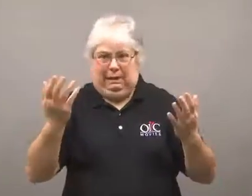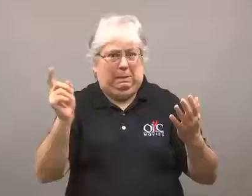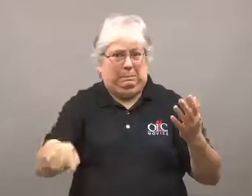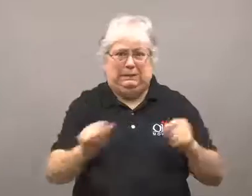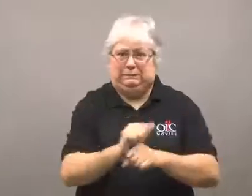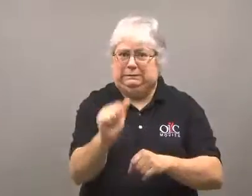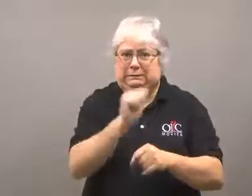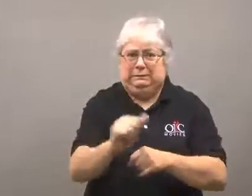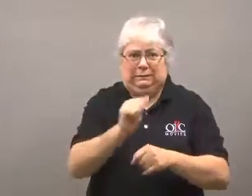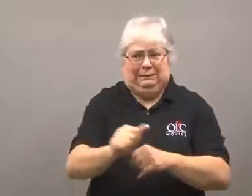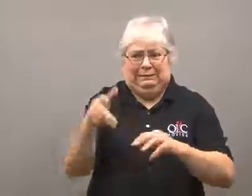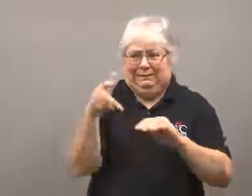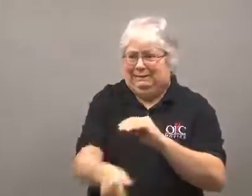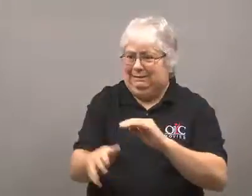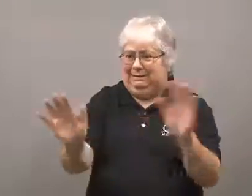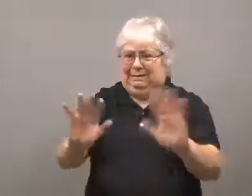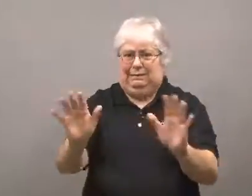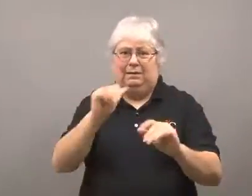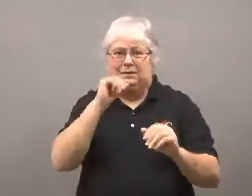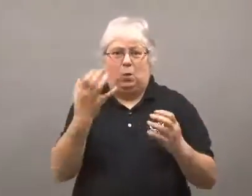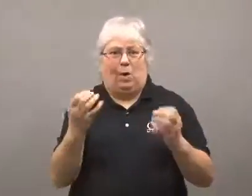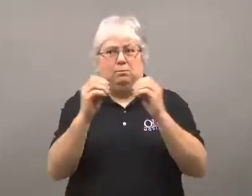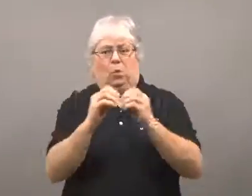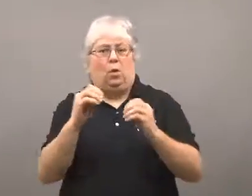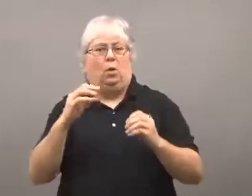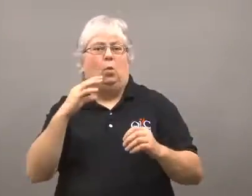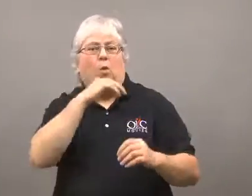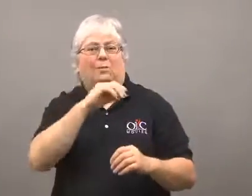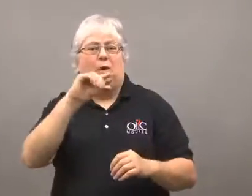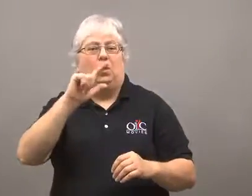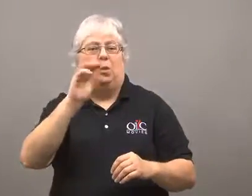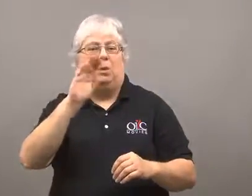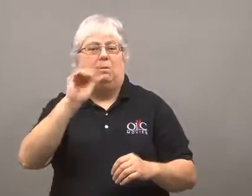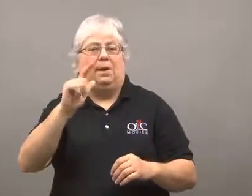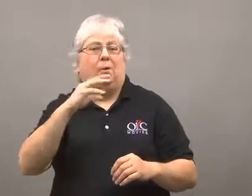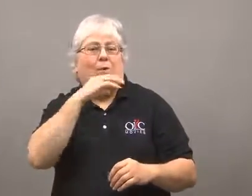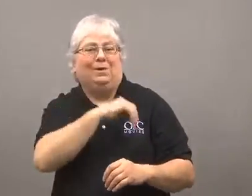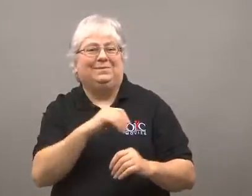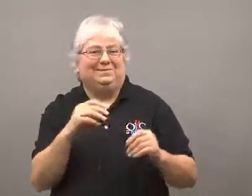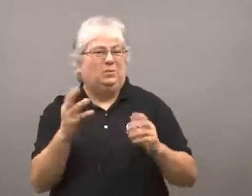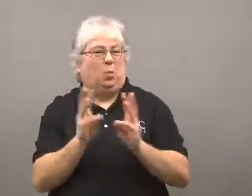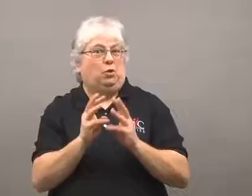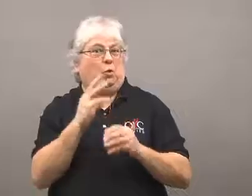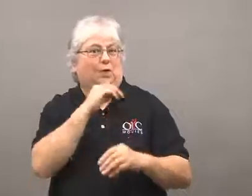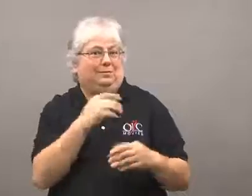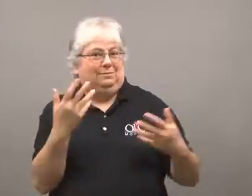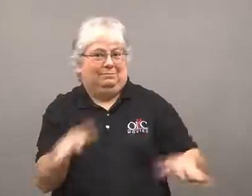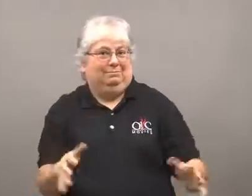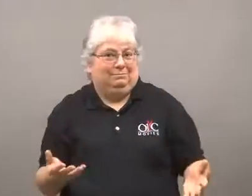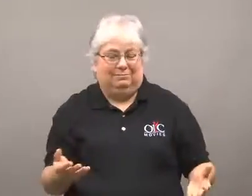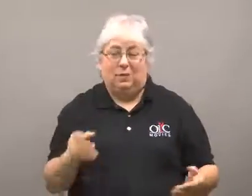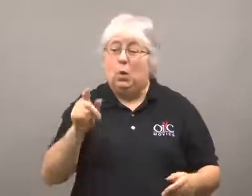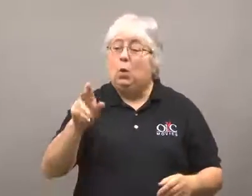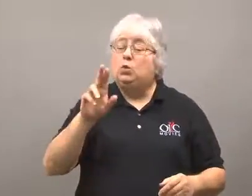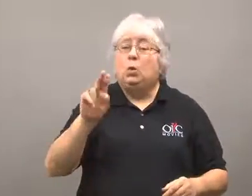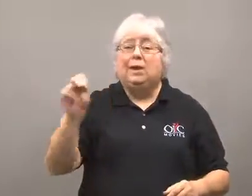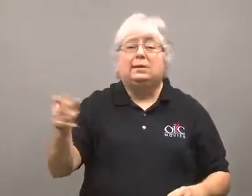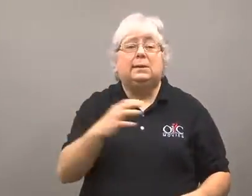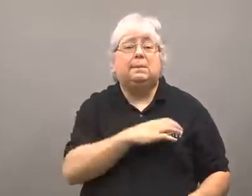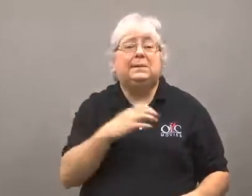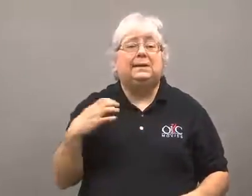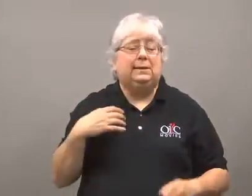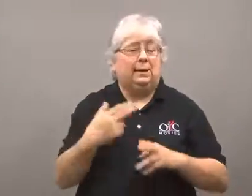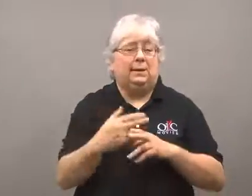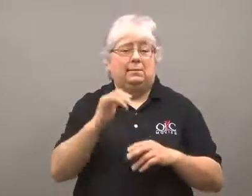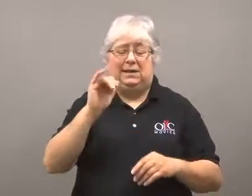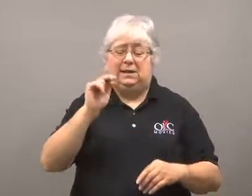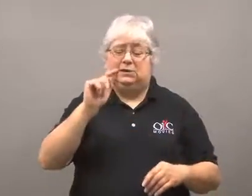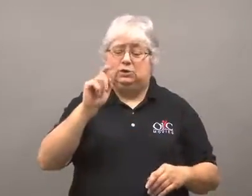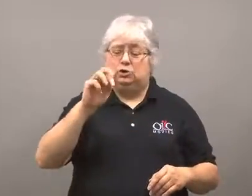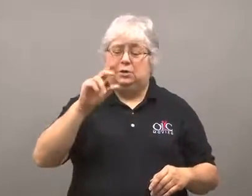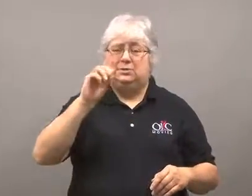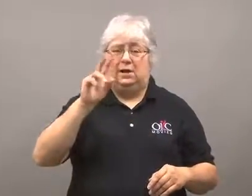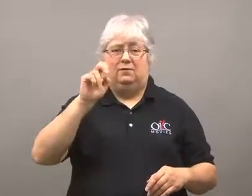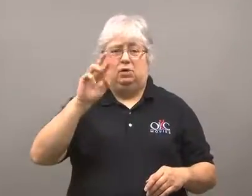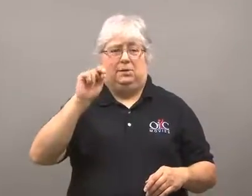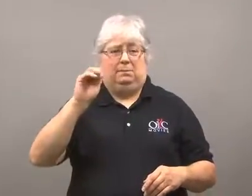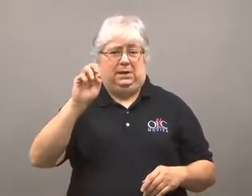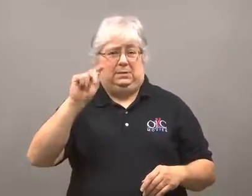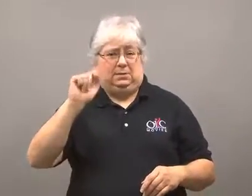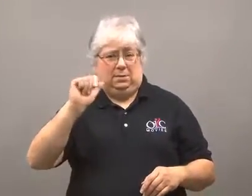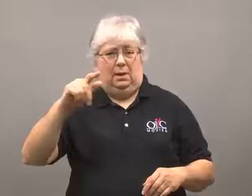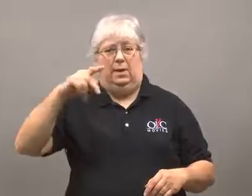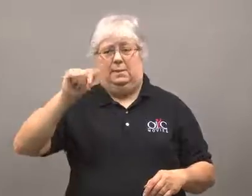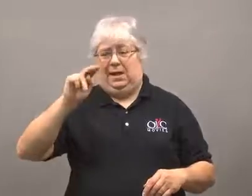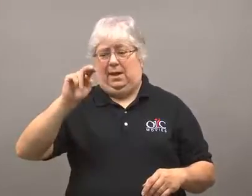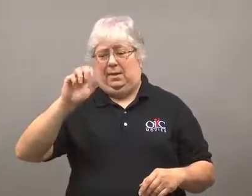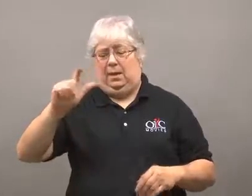and want to stop the global warming trend.